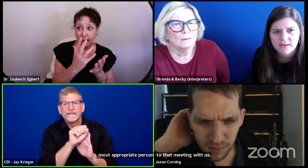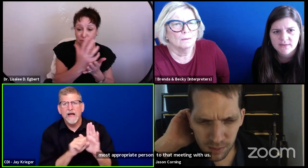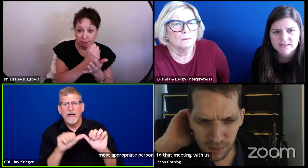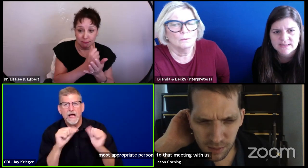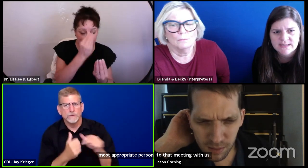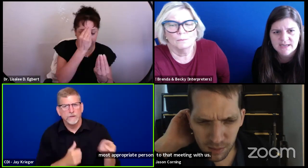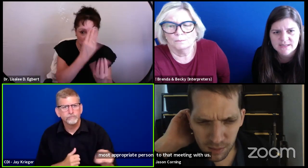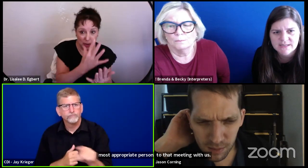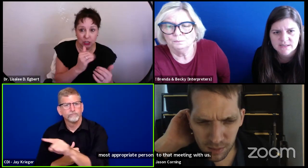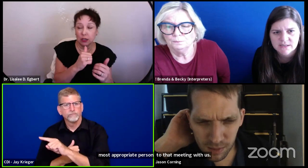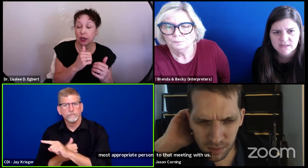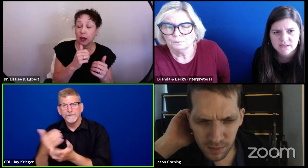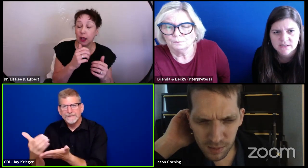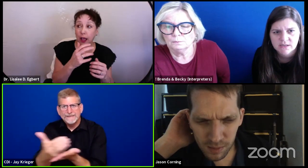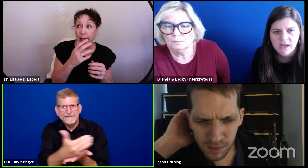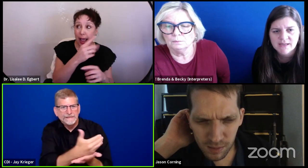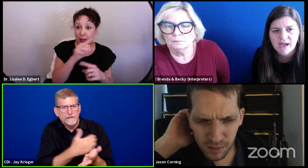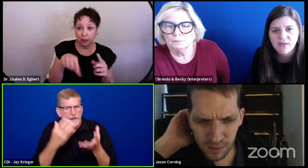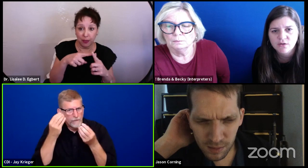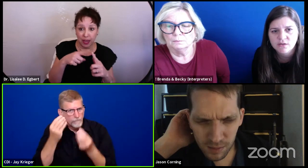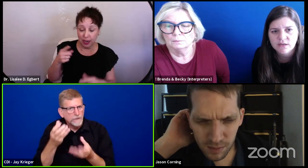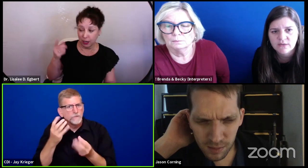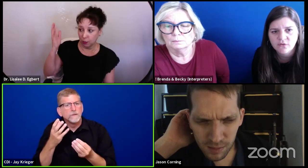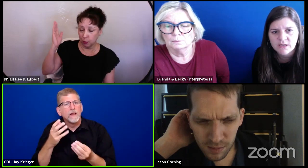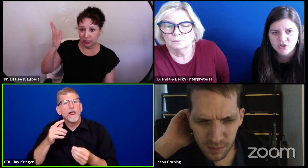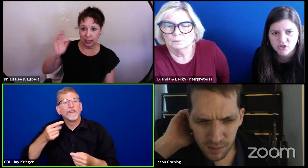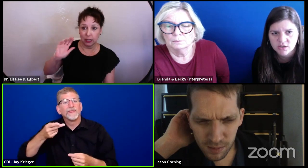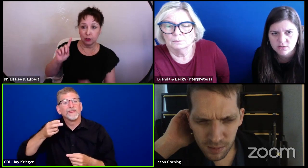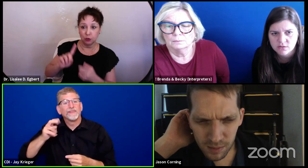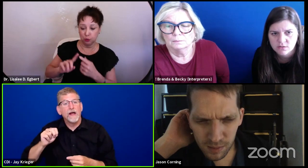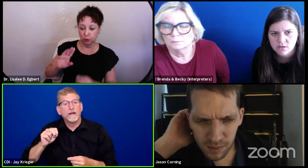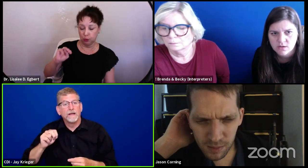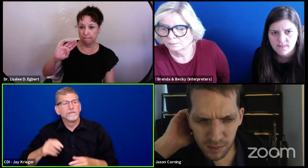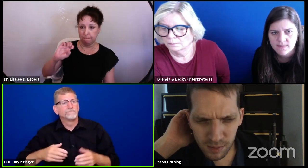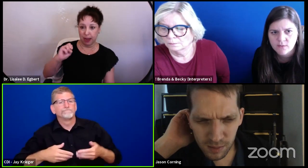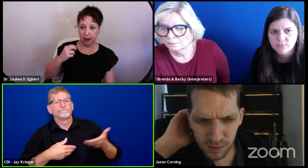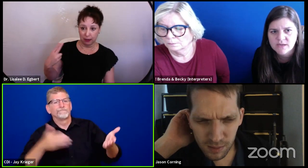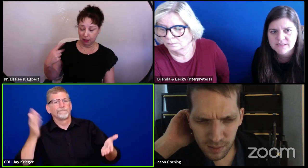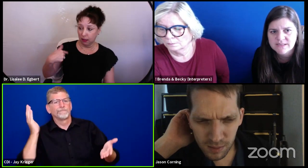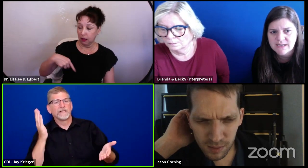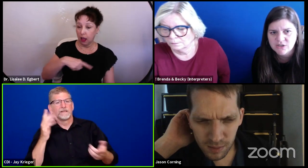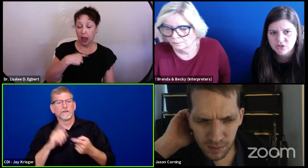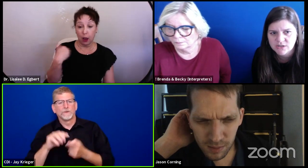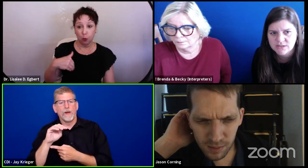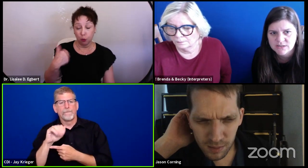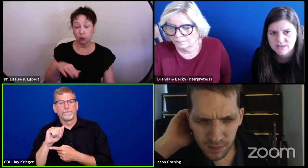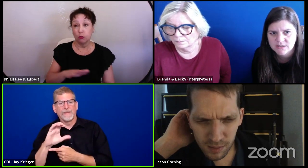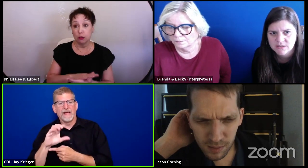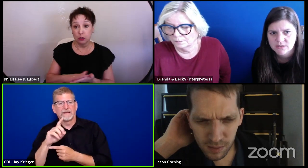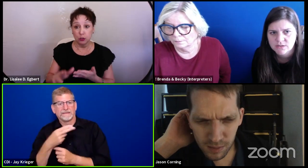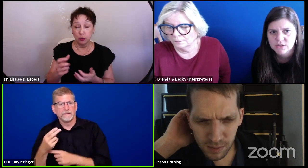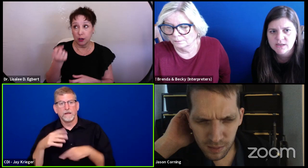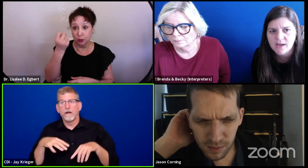But the state gathered information. There were presentations to the council.